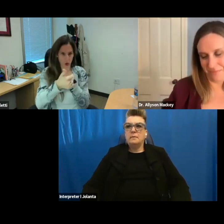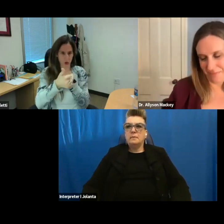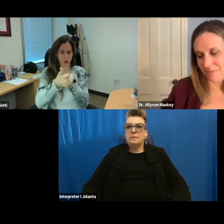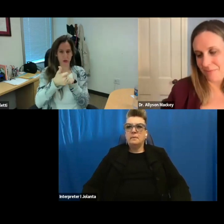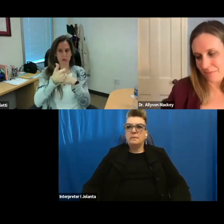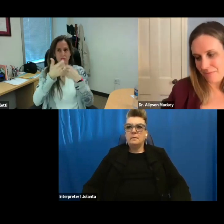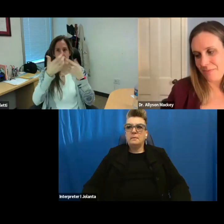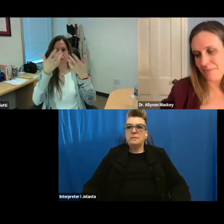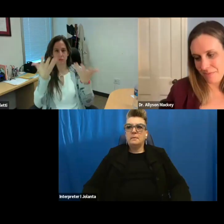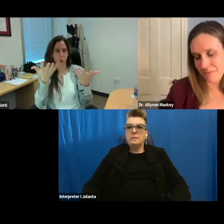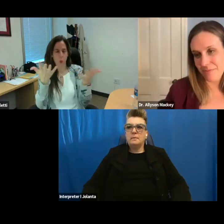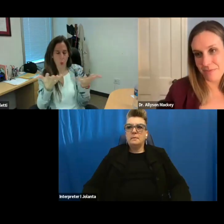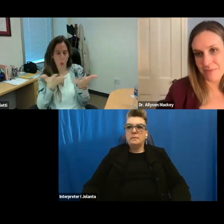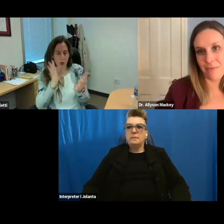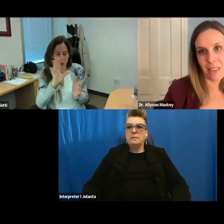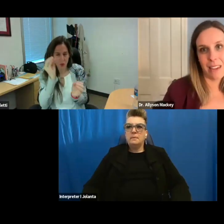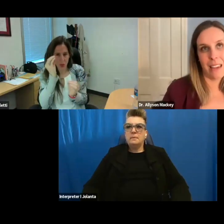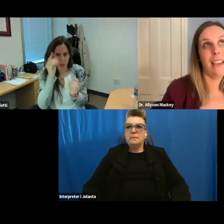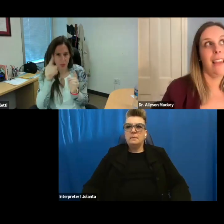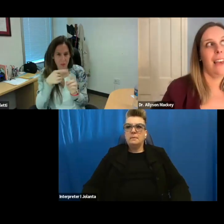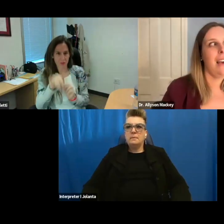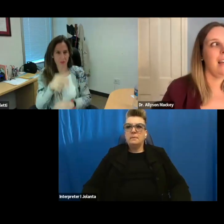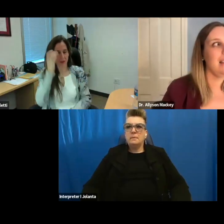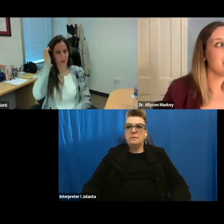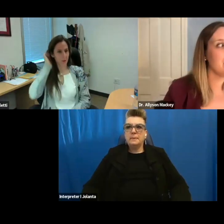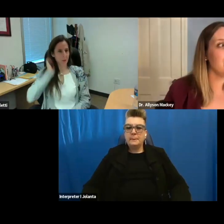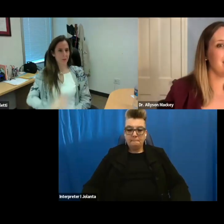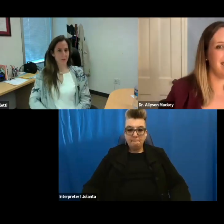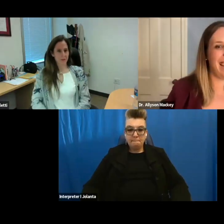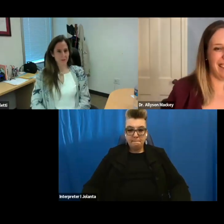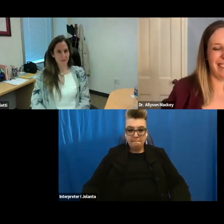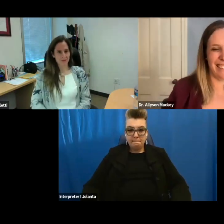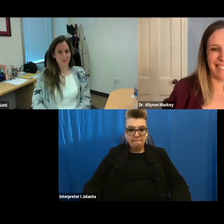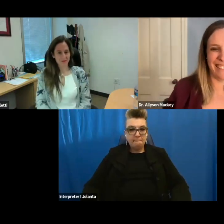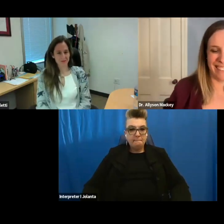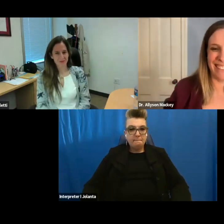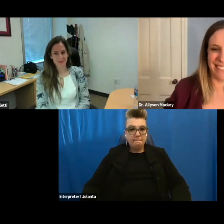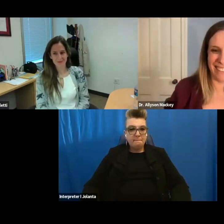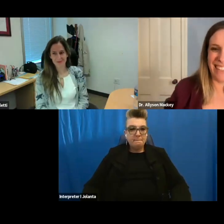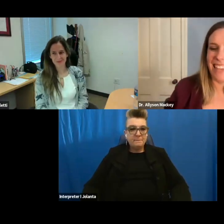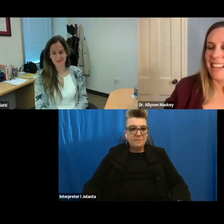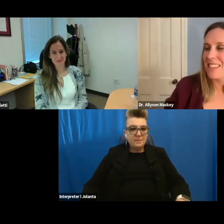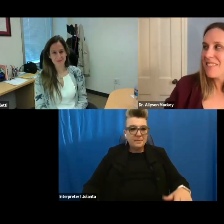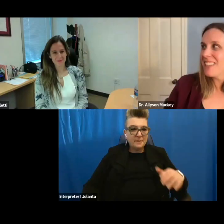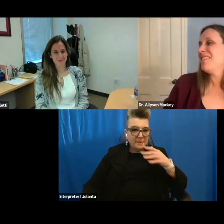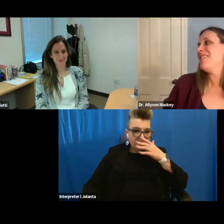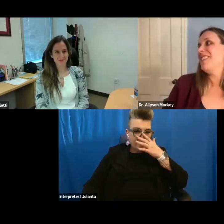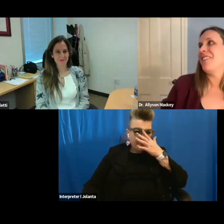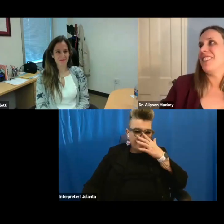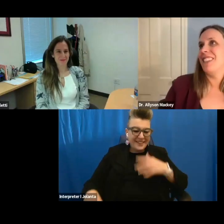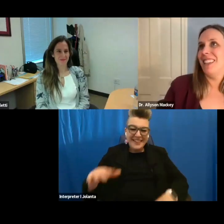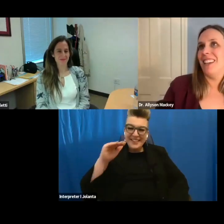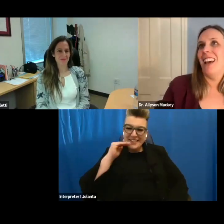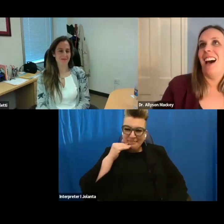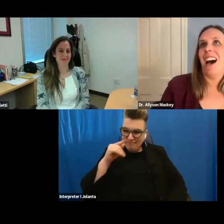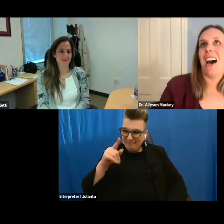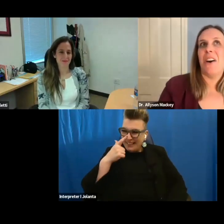in earlier so just wondering what your thought is about that it's a really interesting question